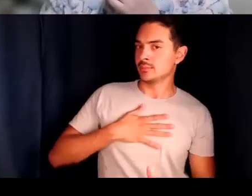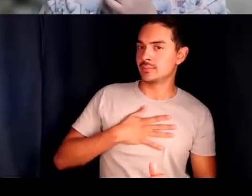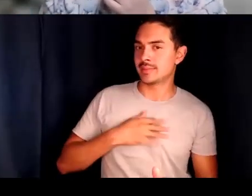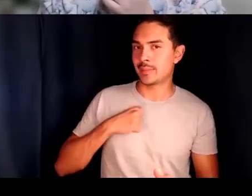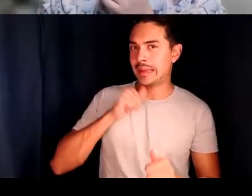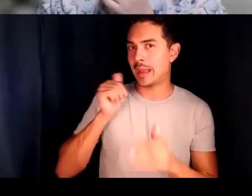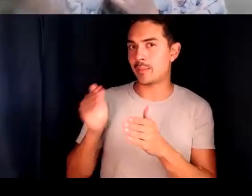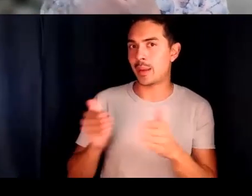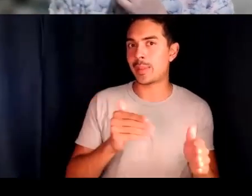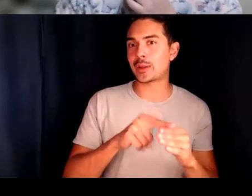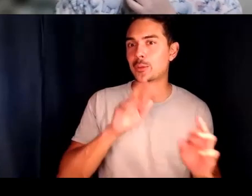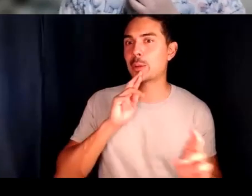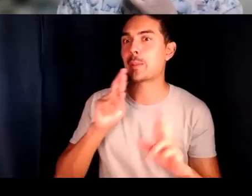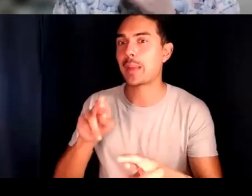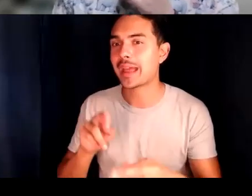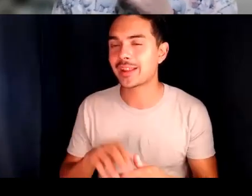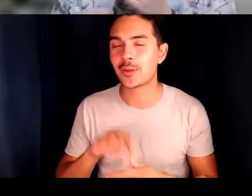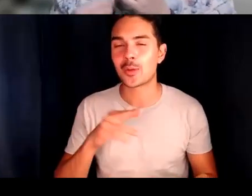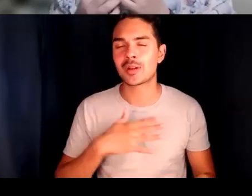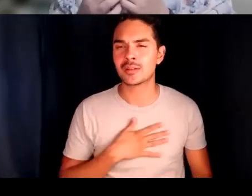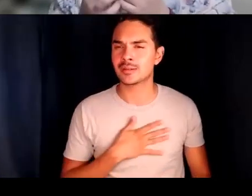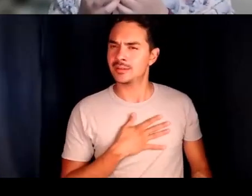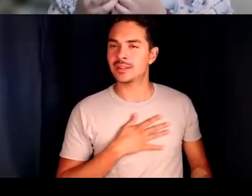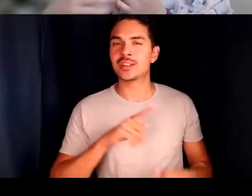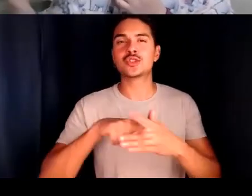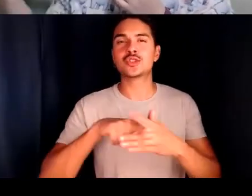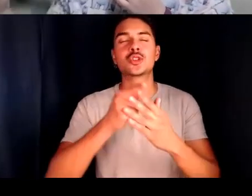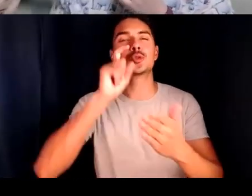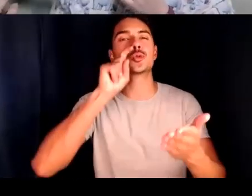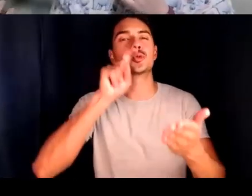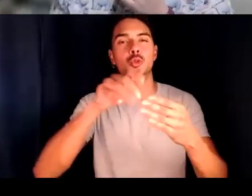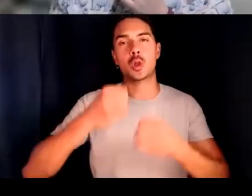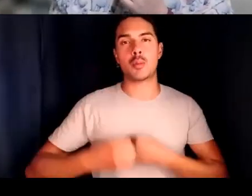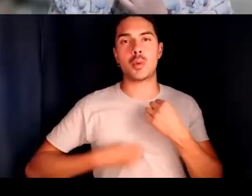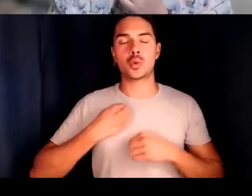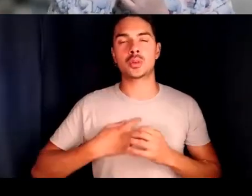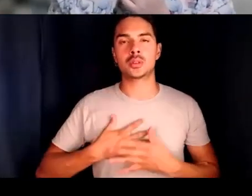to respond to one thing than another? Are there things that you maybe judged?